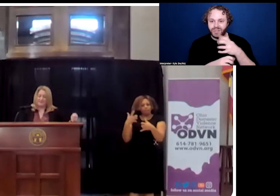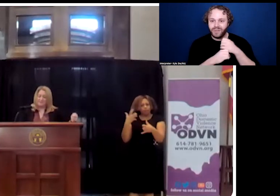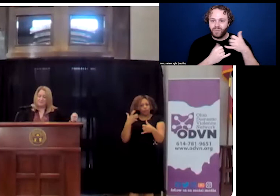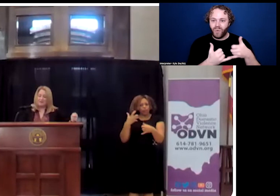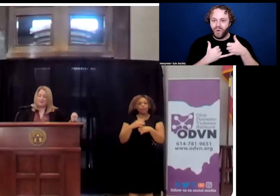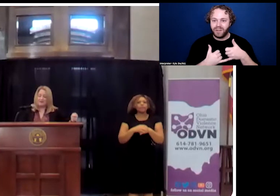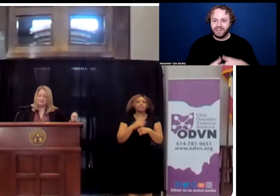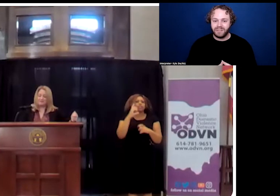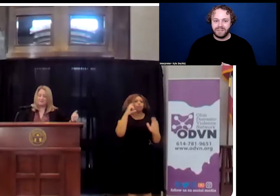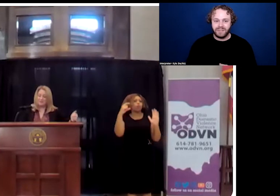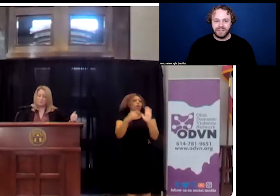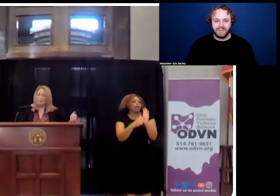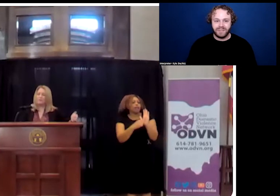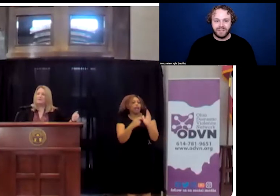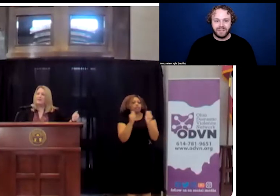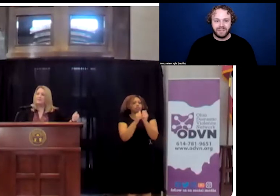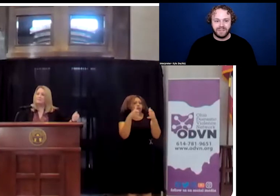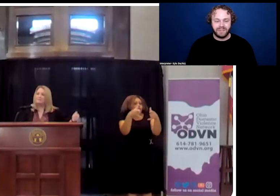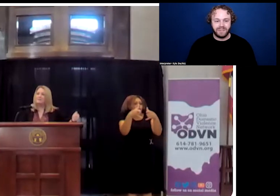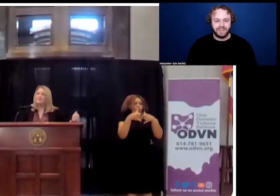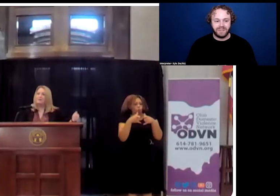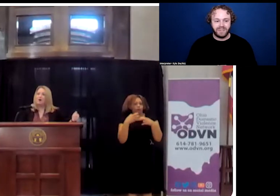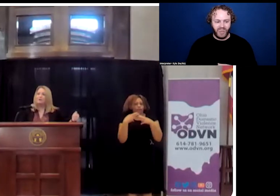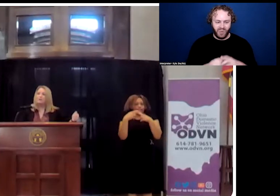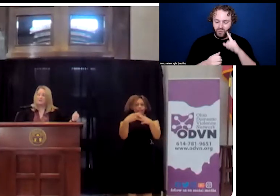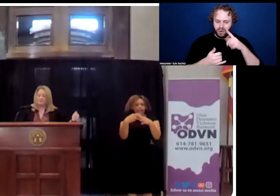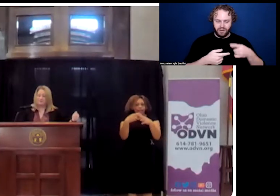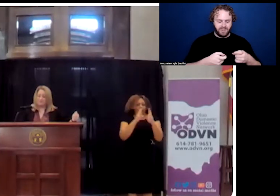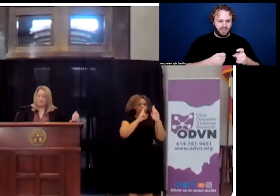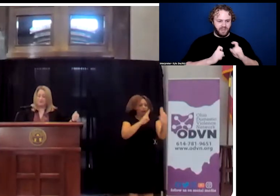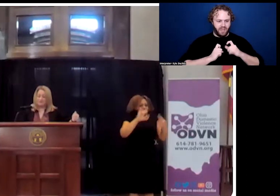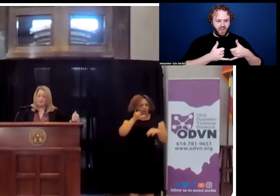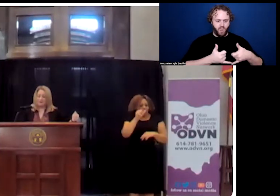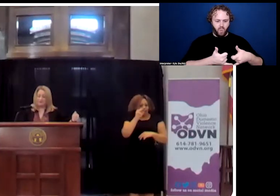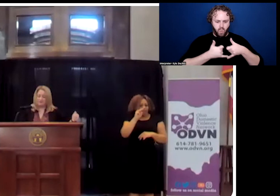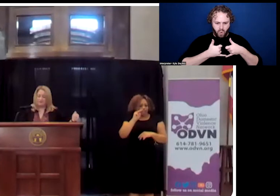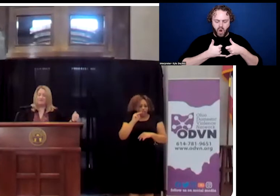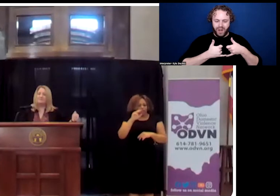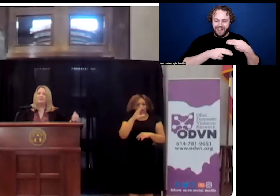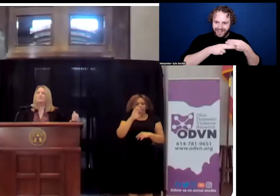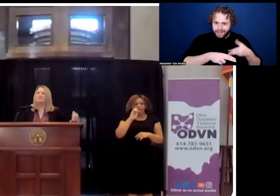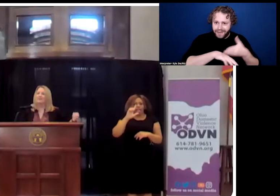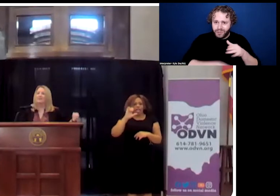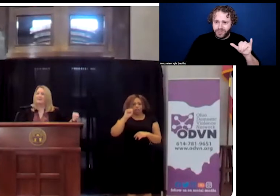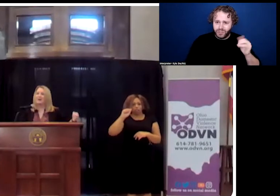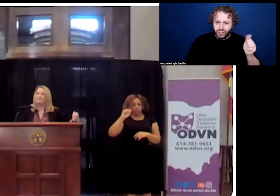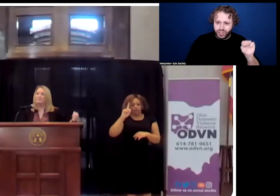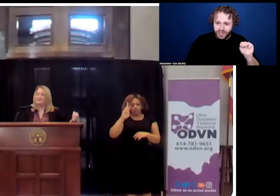To be recognized with an award named in honor of Jim and Elsa Croucher is such a great compliment.